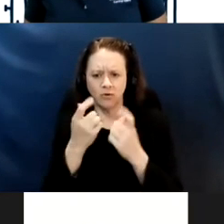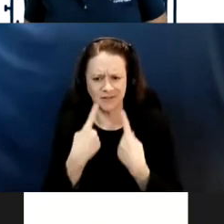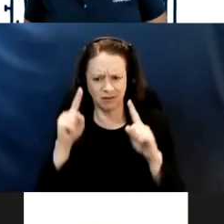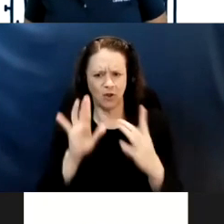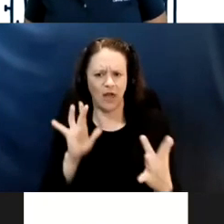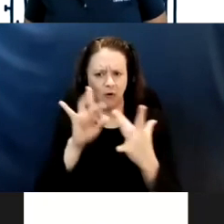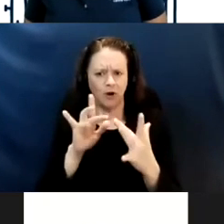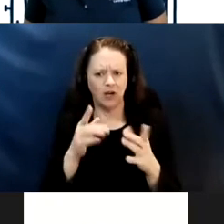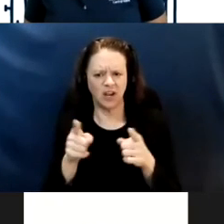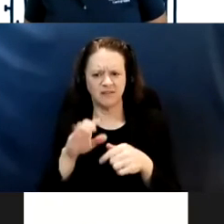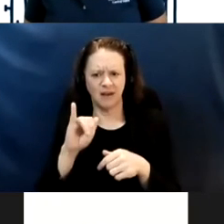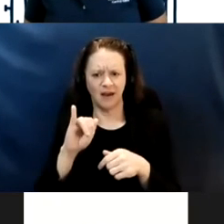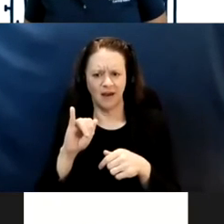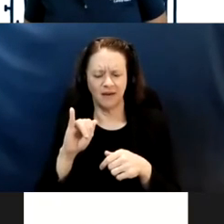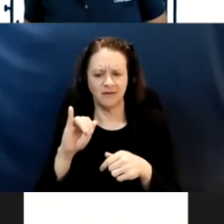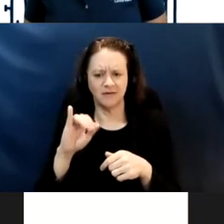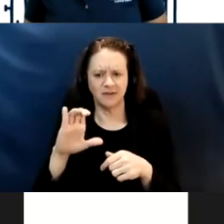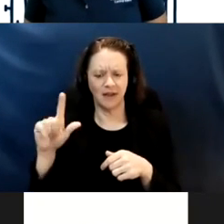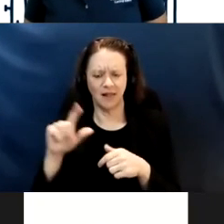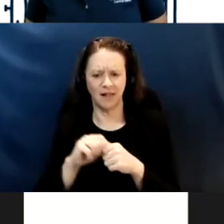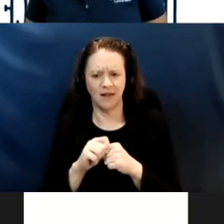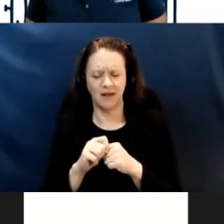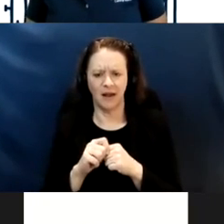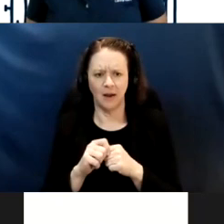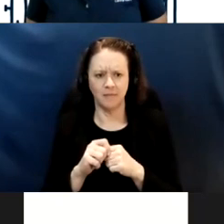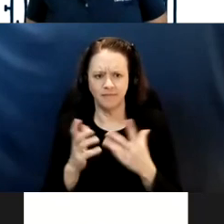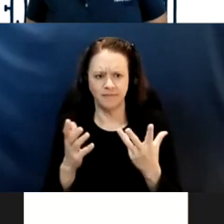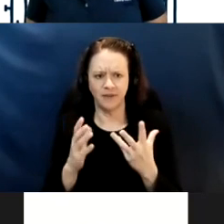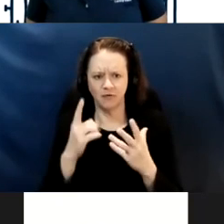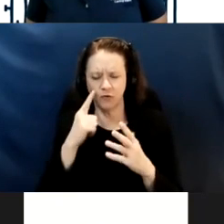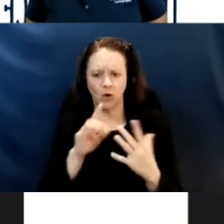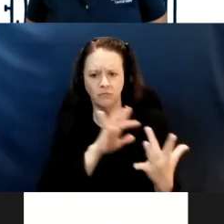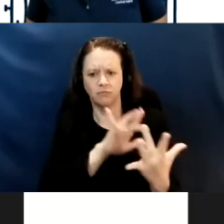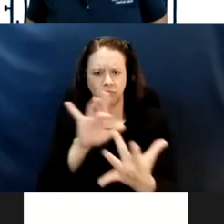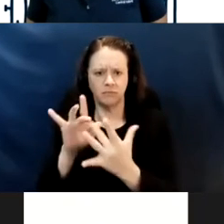What tips do you have for other organizations reaching out to disabled people and their families?